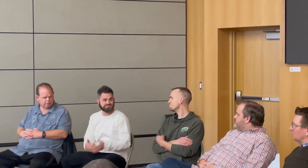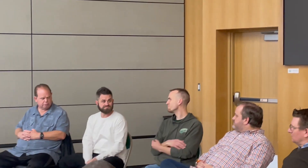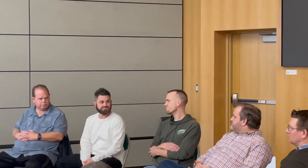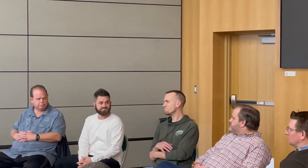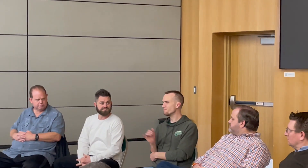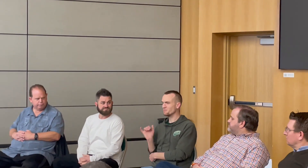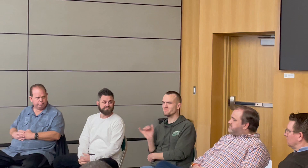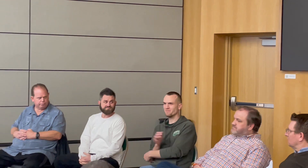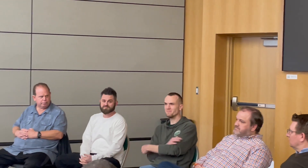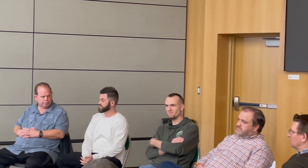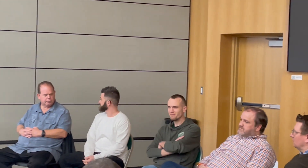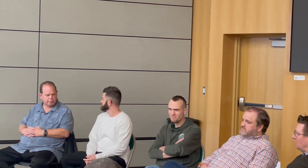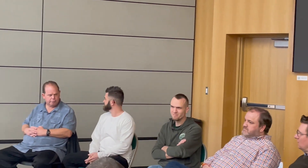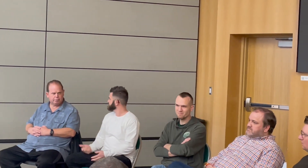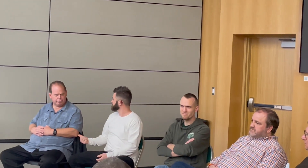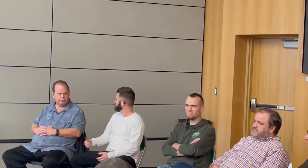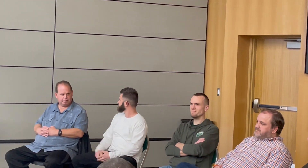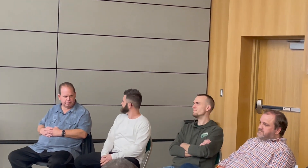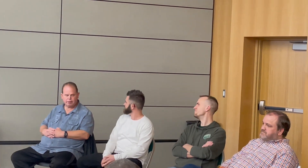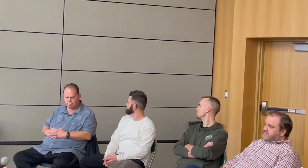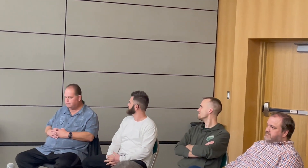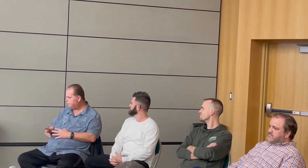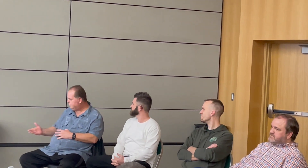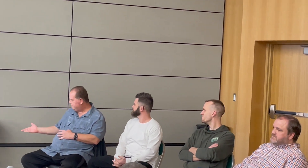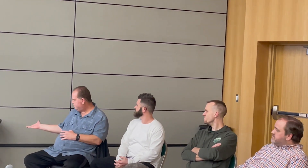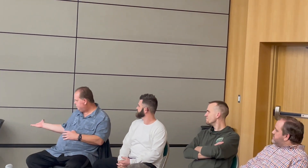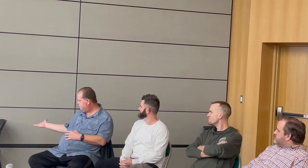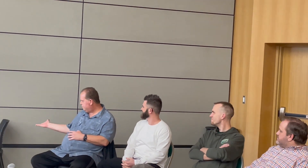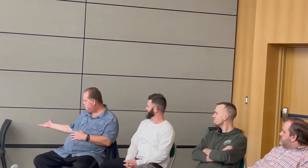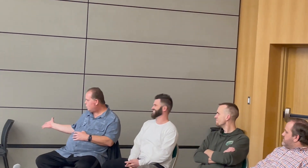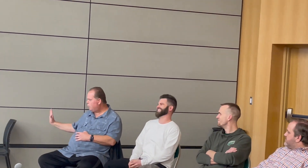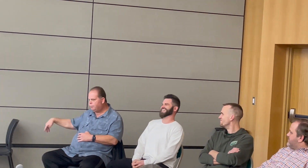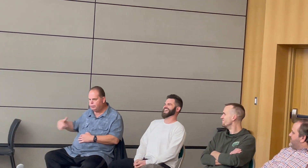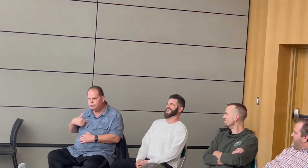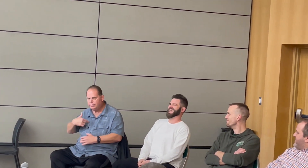with mine so it's just different for everybody I'm the same get and I can't do that what about